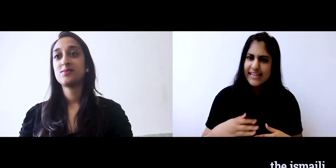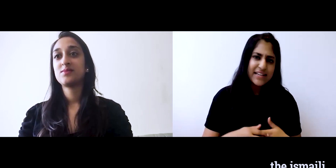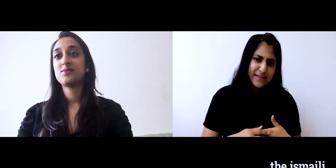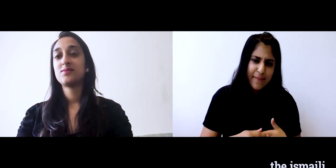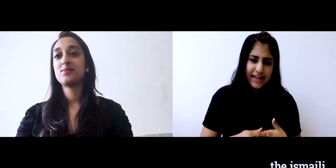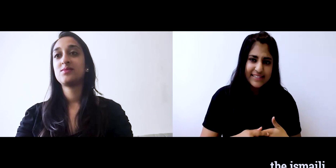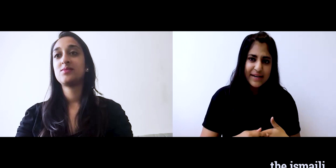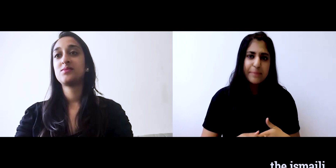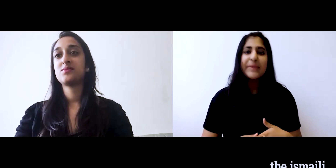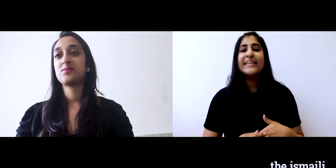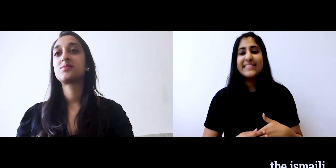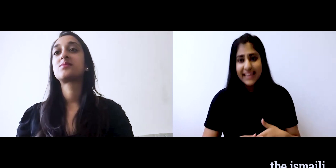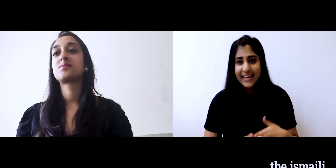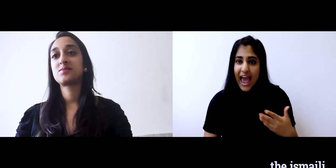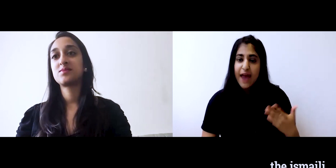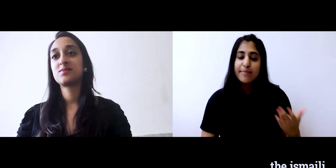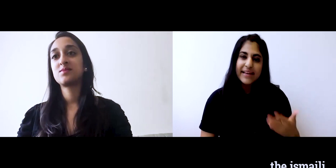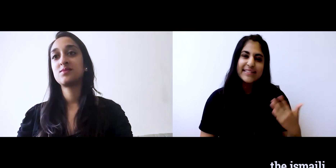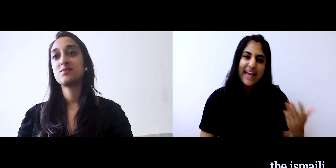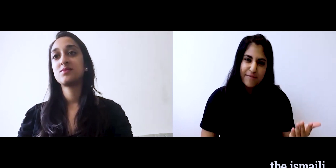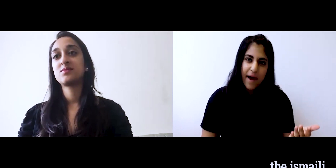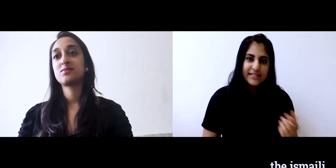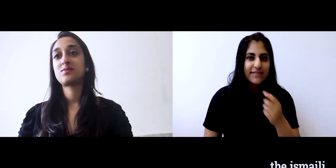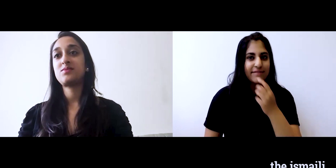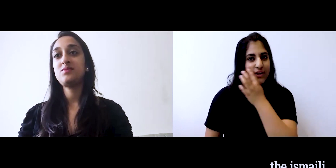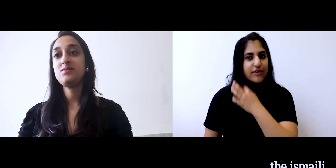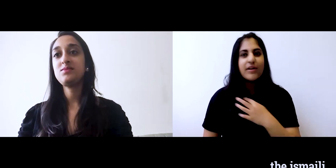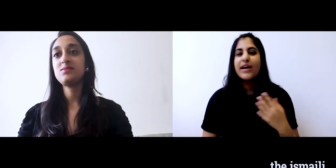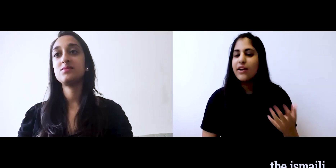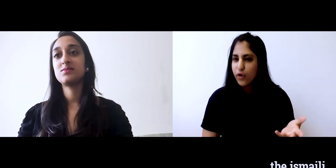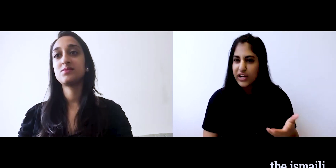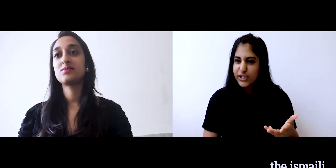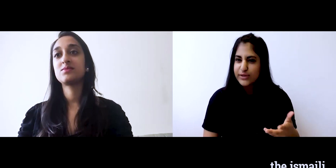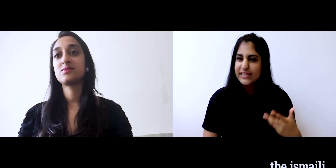It doesn't matter because it can make a deaf person feel not included